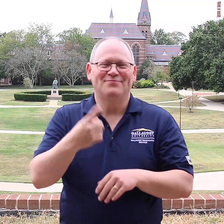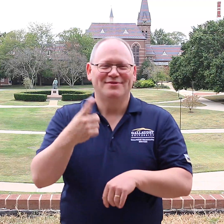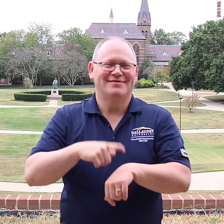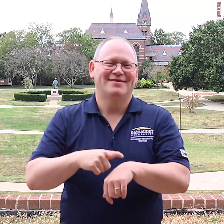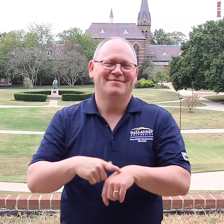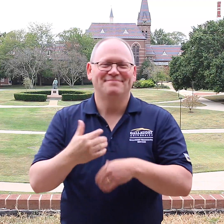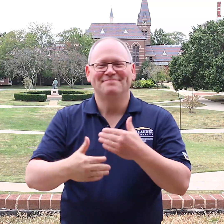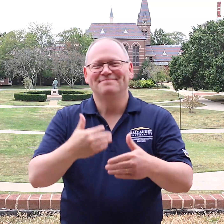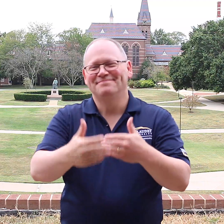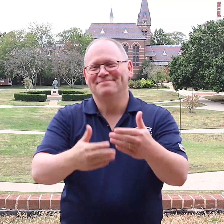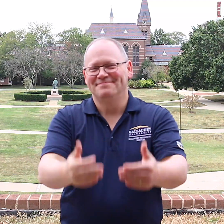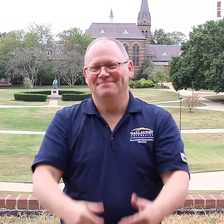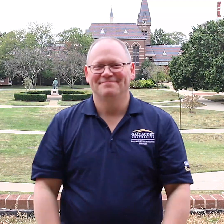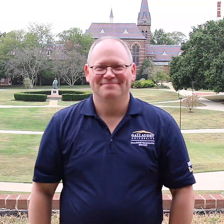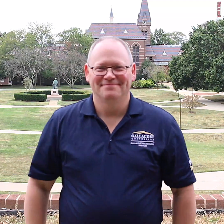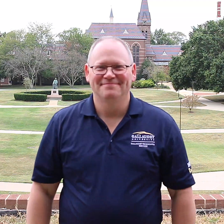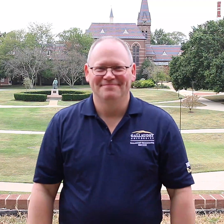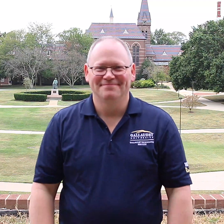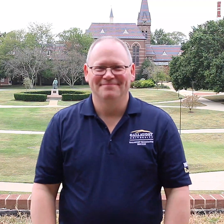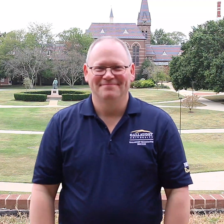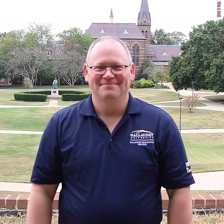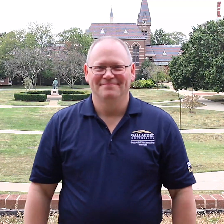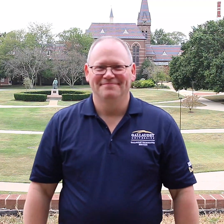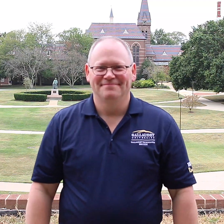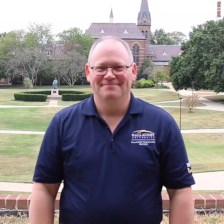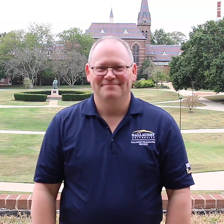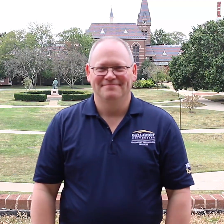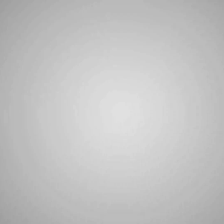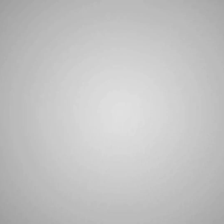We're just taking it step-by-step, one at a time. But we hopefully can get there.